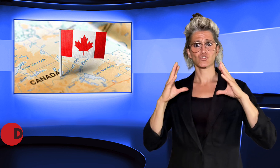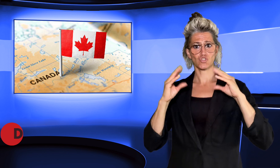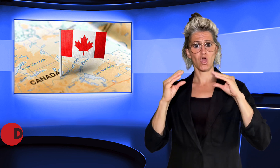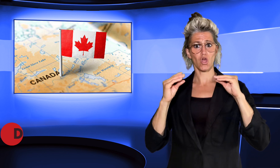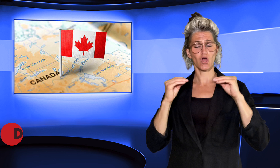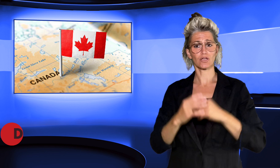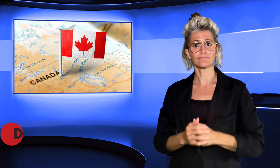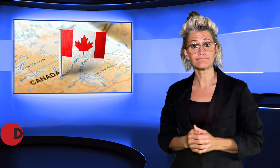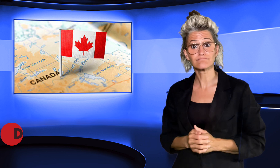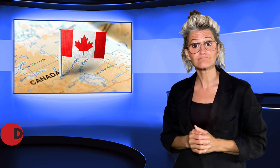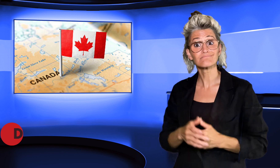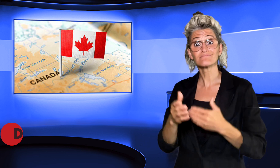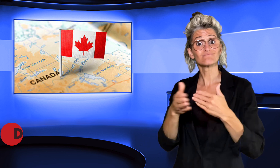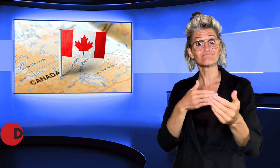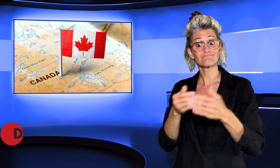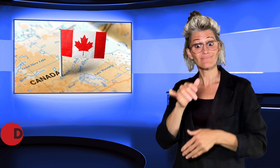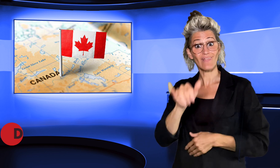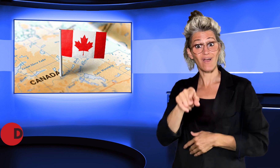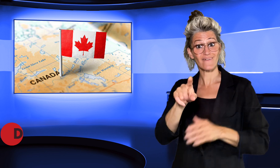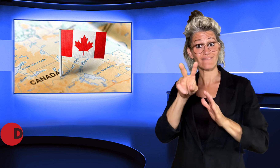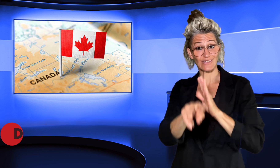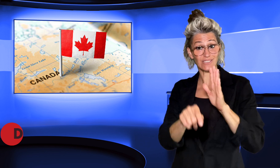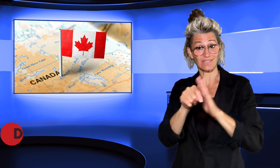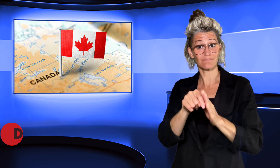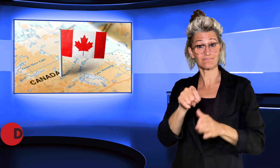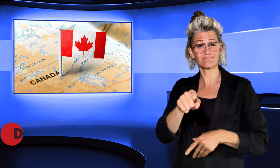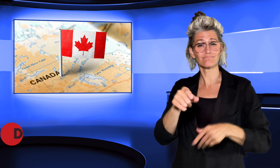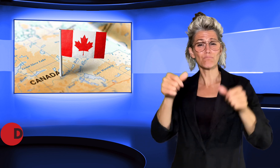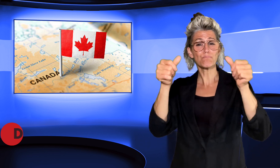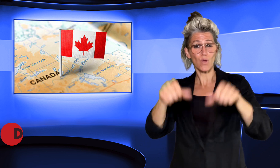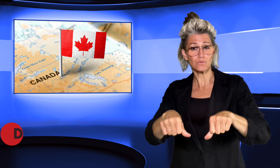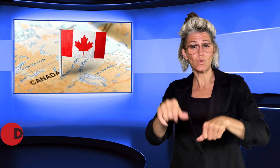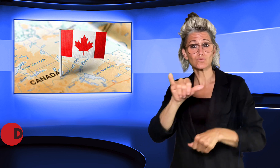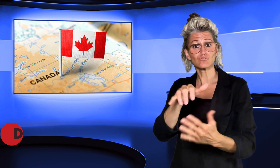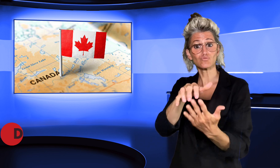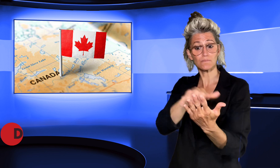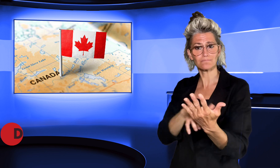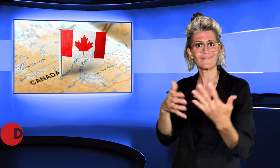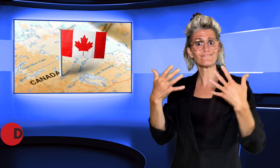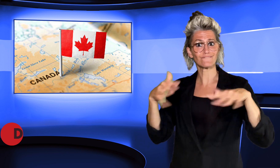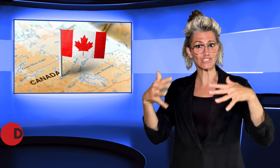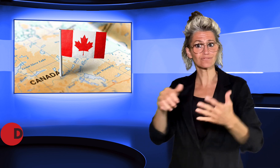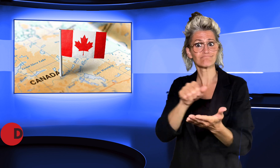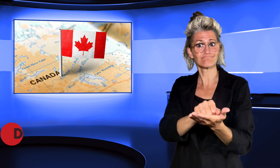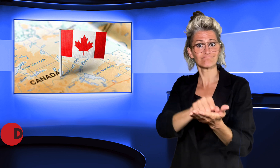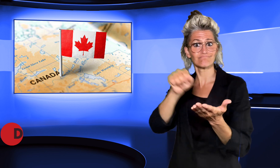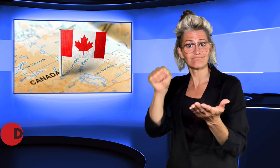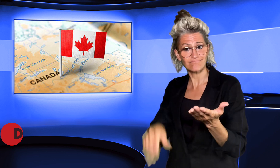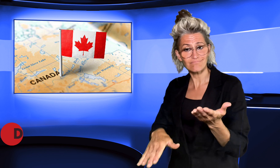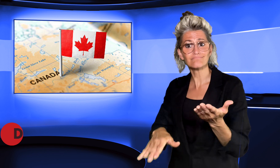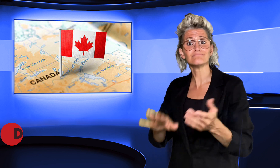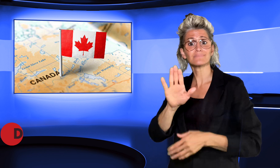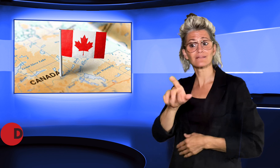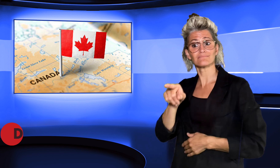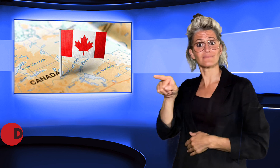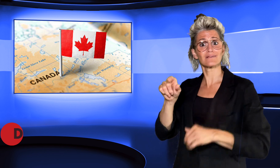transcript has been removed, the agency subsequently posted update vlogs